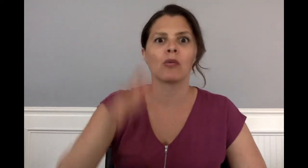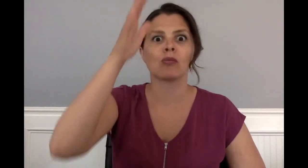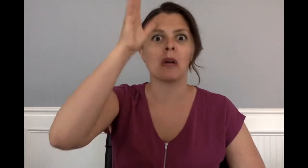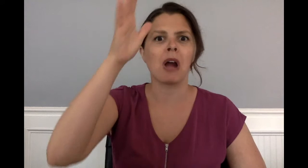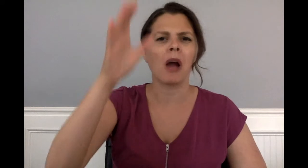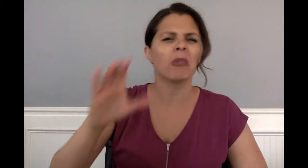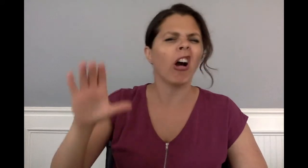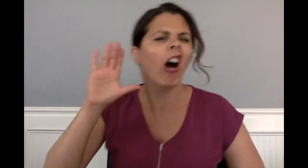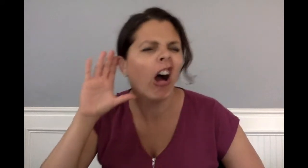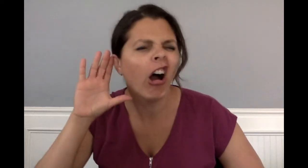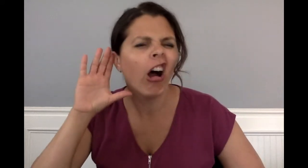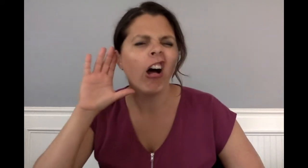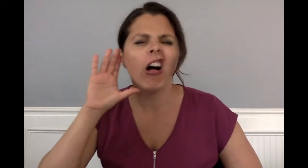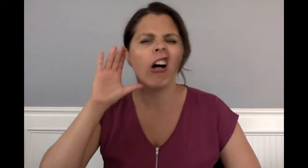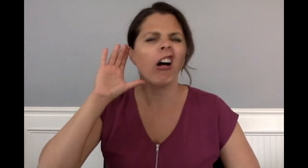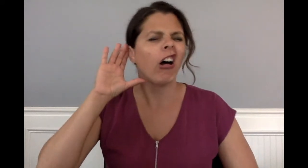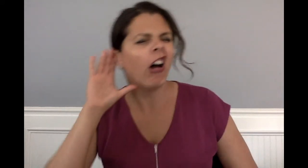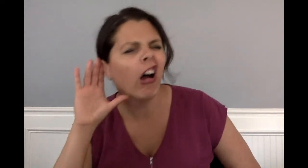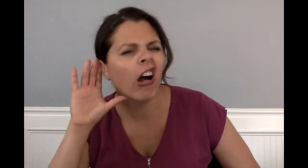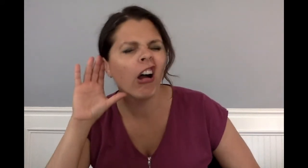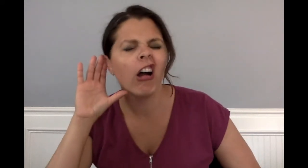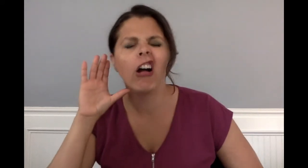“Ayuh?” Grandpa Tickler cupped his ear.